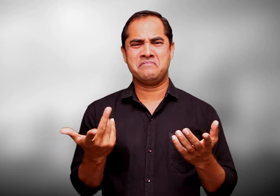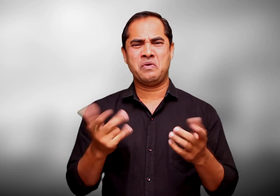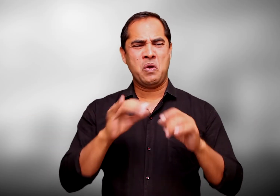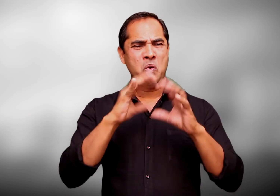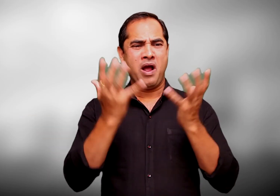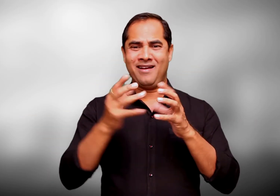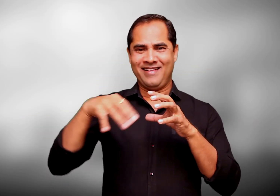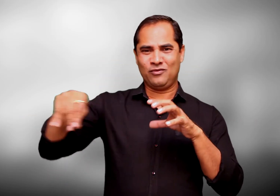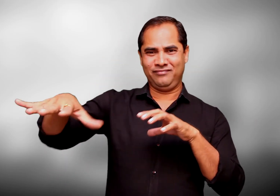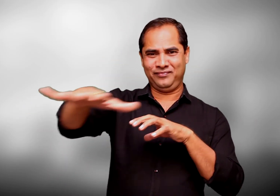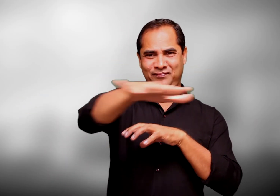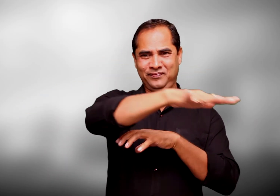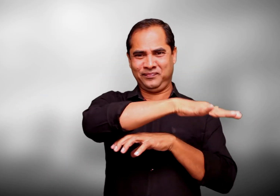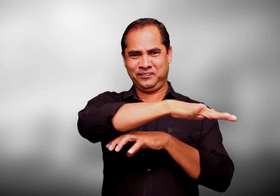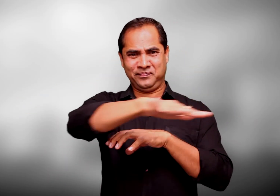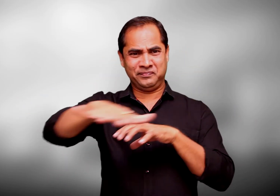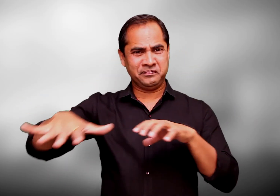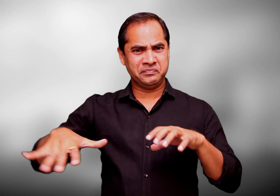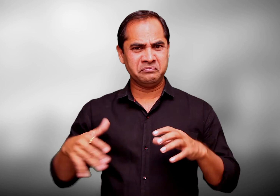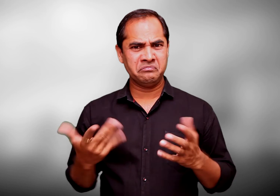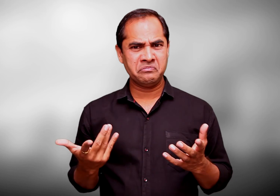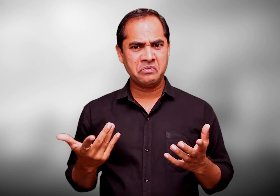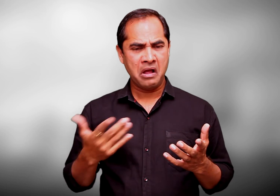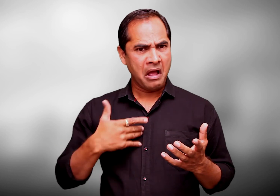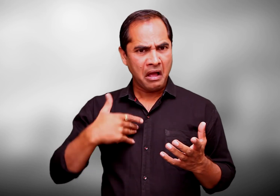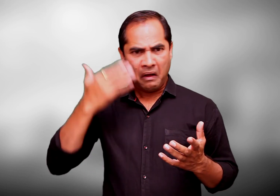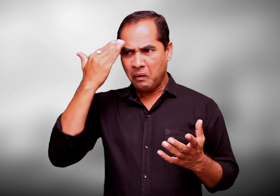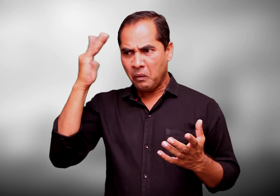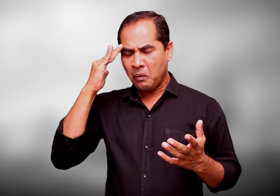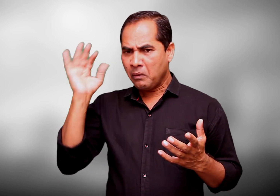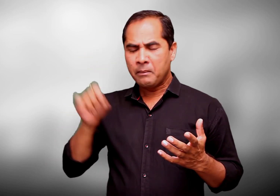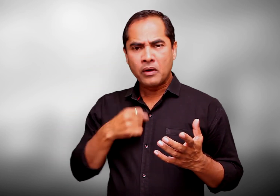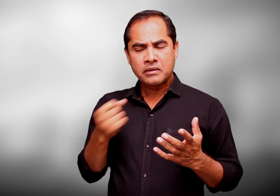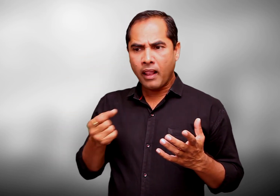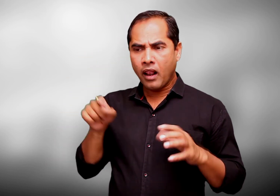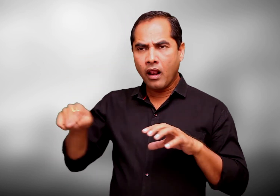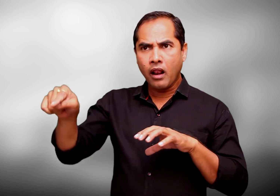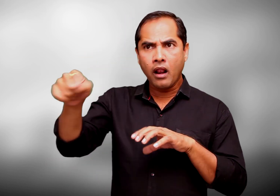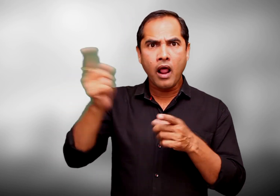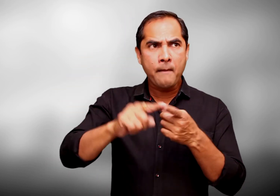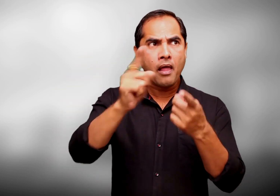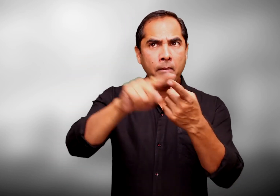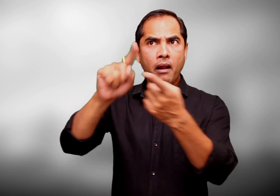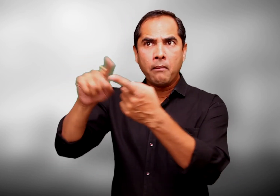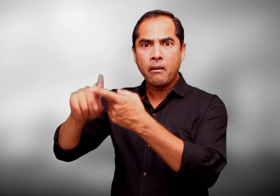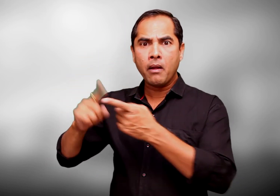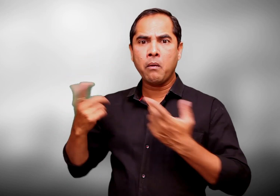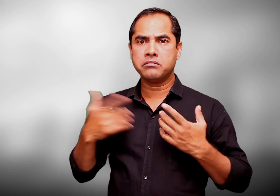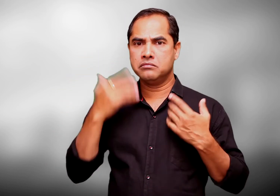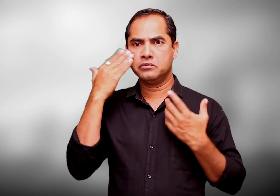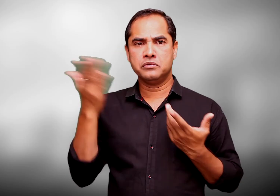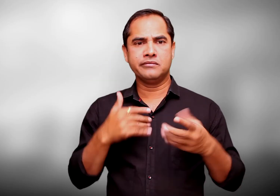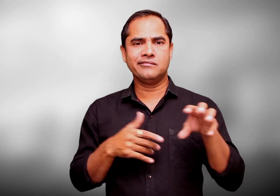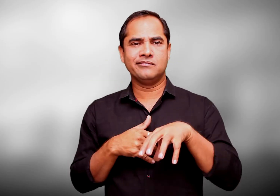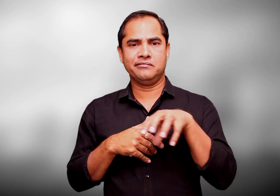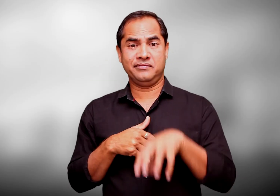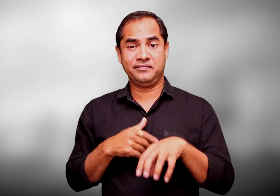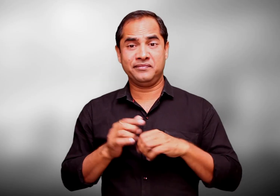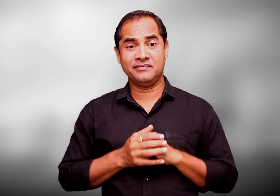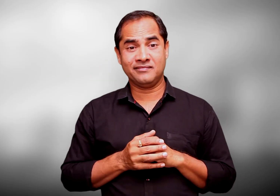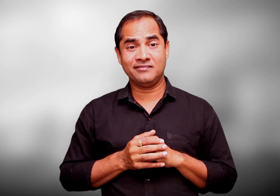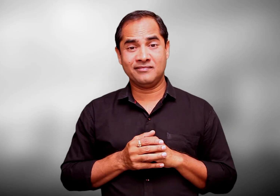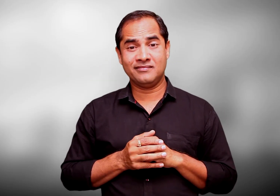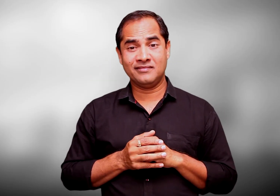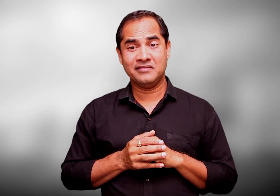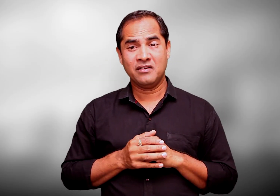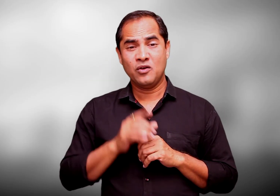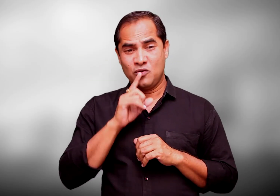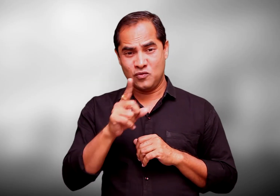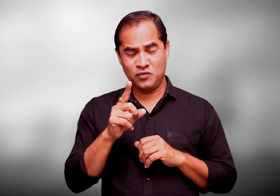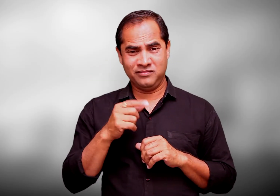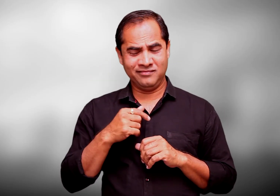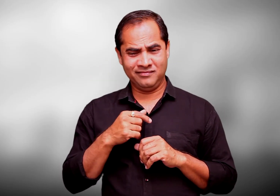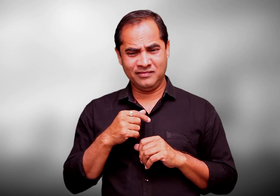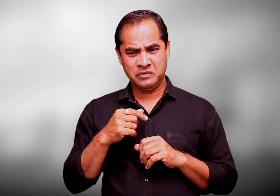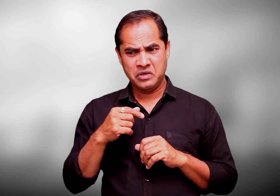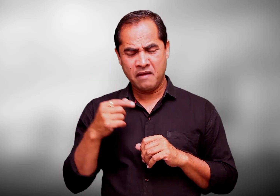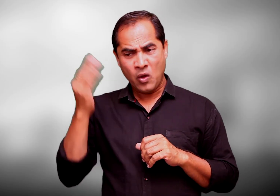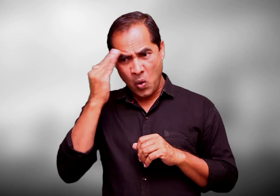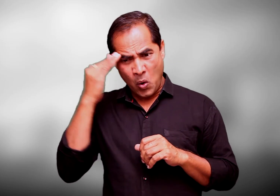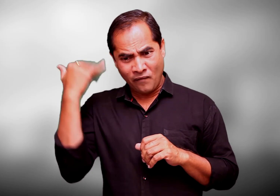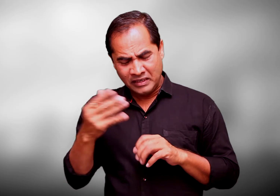outside, how can we possibly know everything and even when we do know